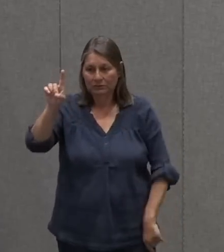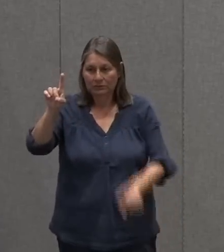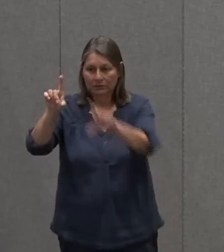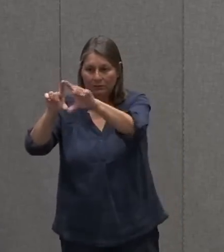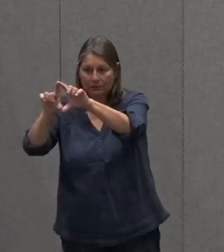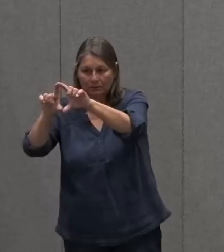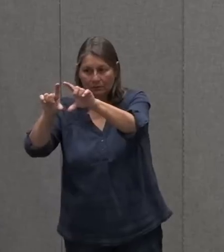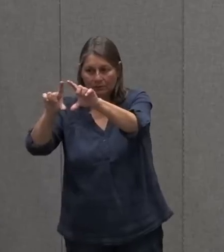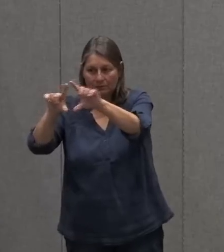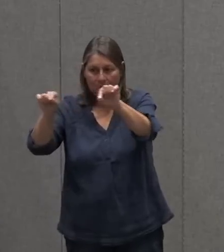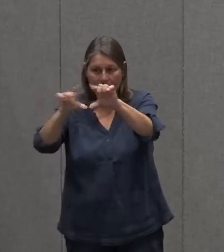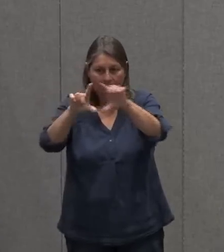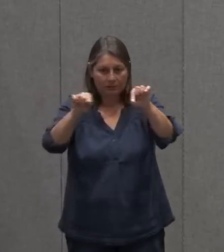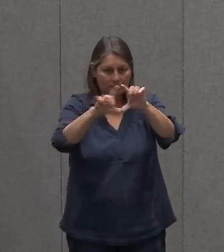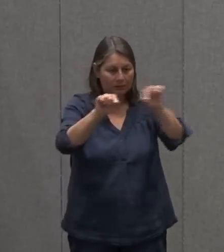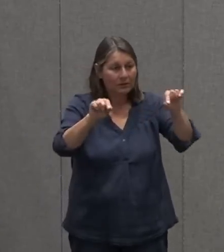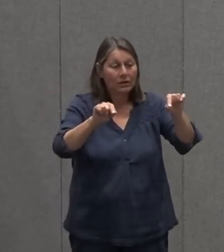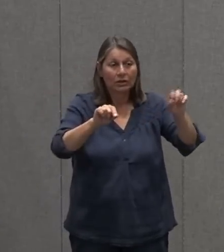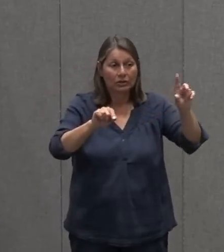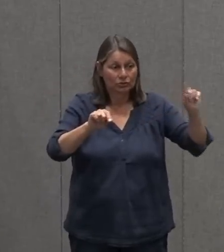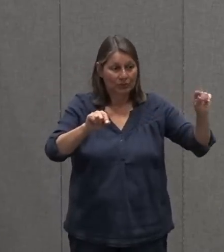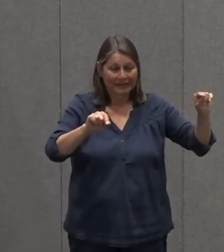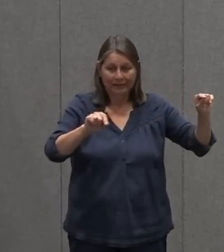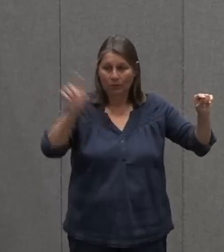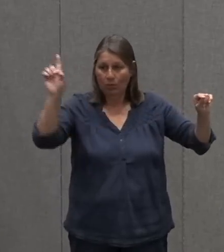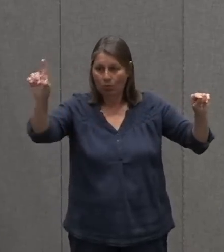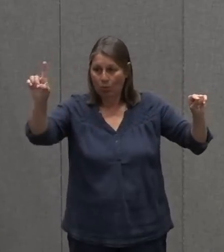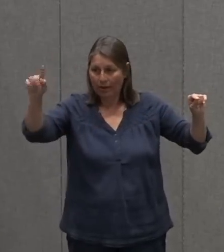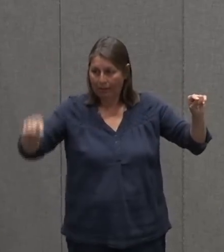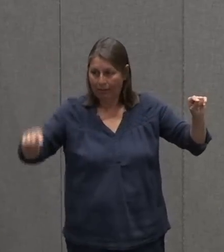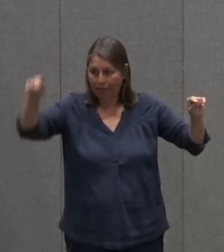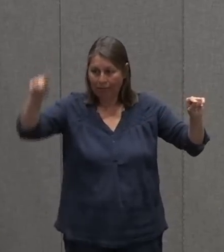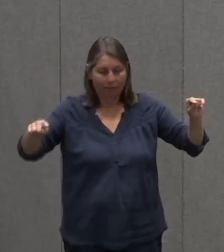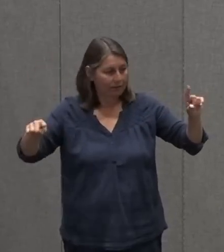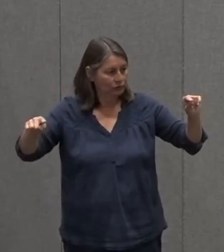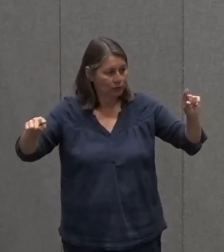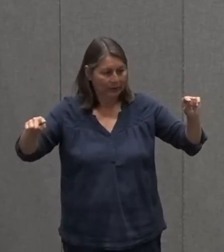So those are just some ideas of strategies that we could have done.